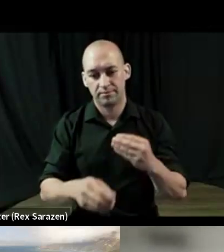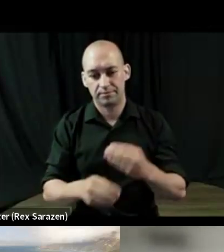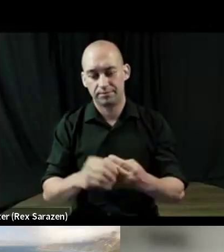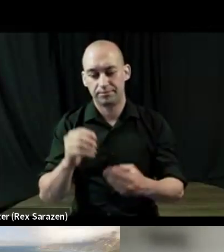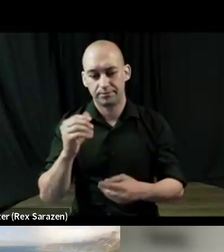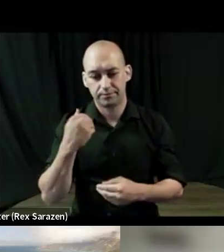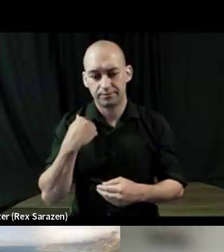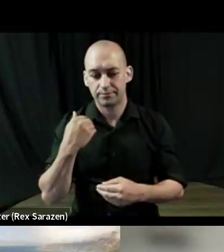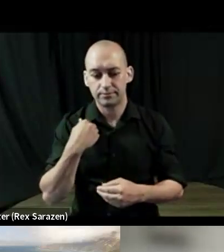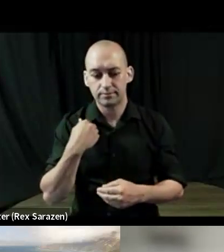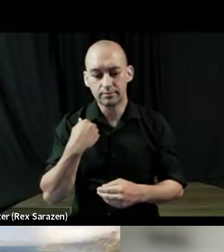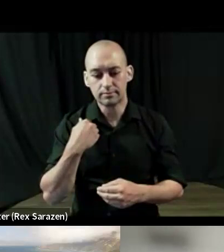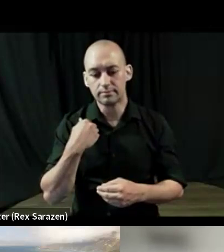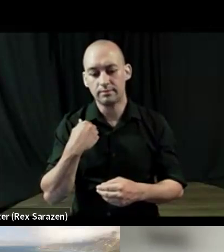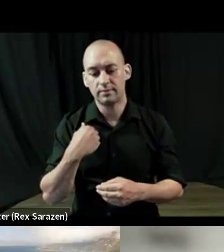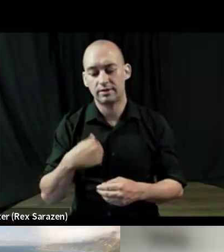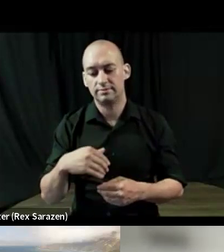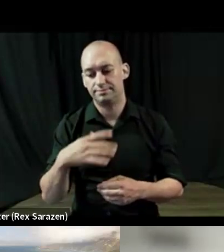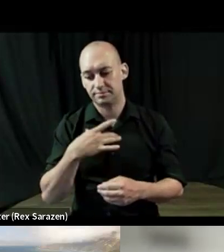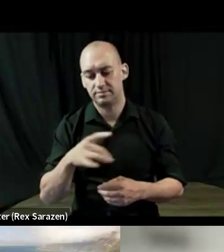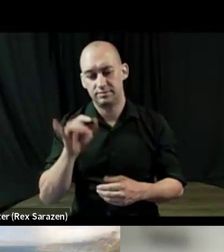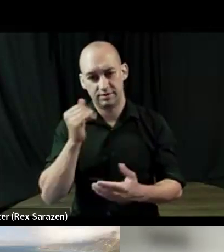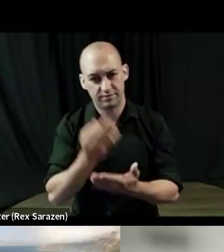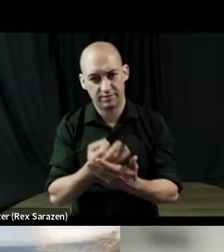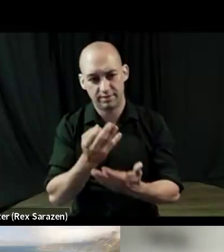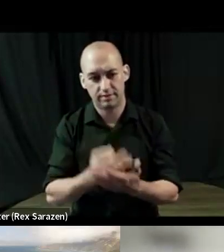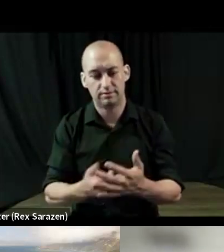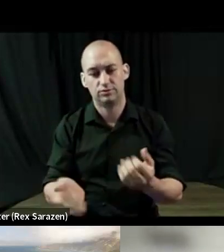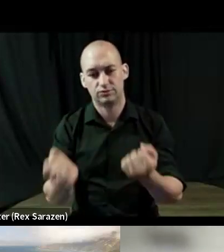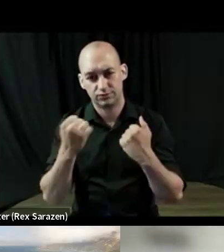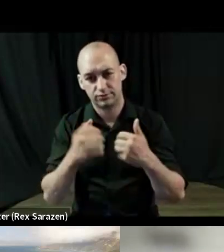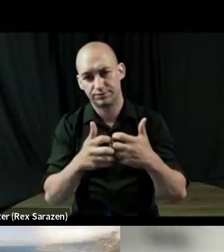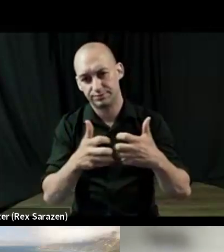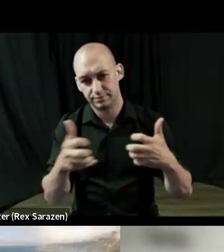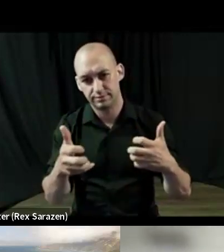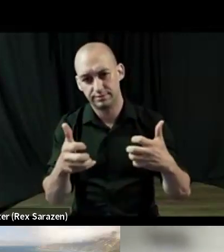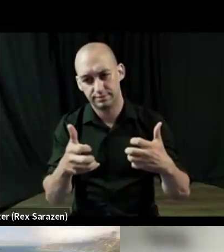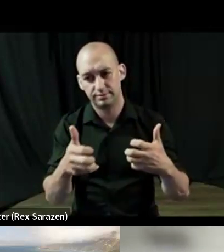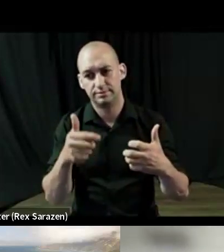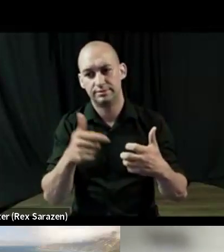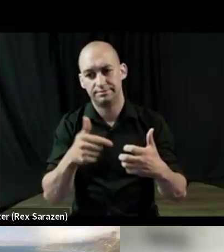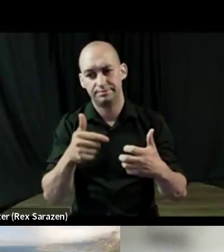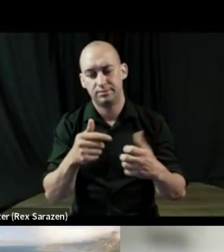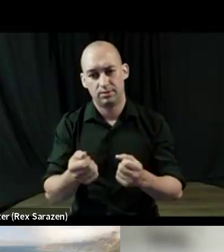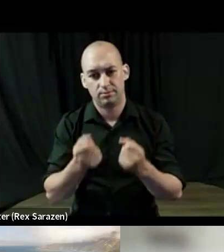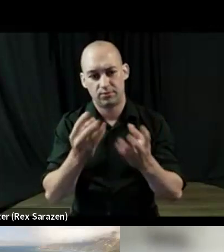I also really like the fact that there is a strong emphasis on providing technical assistance for the